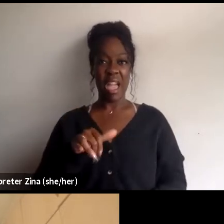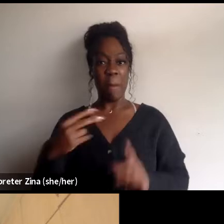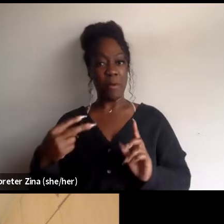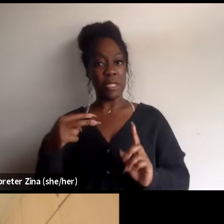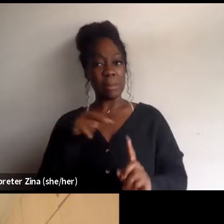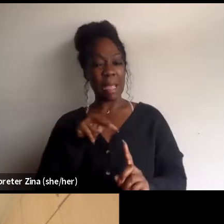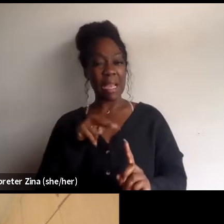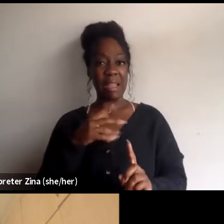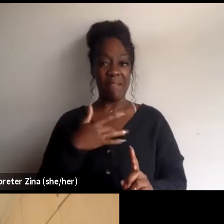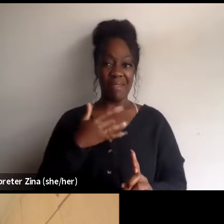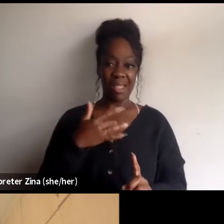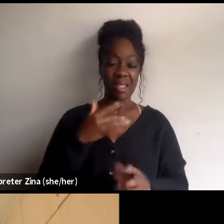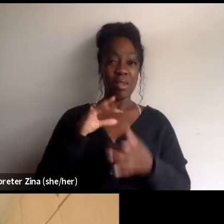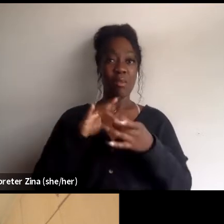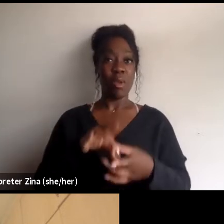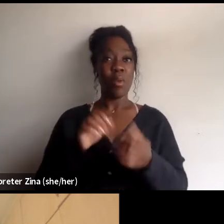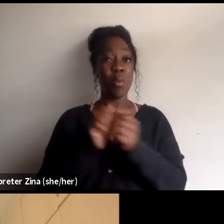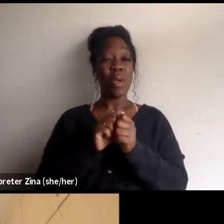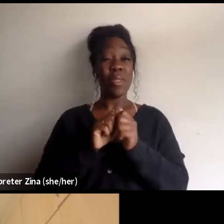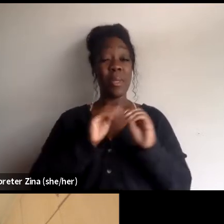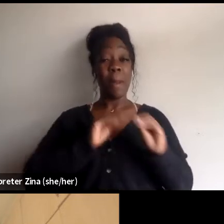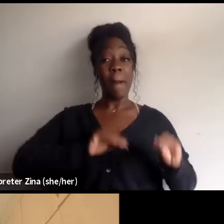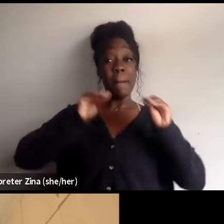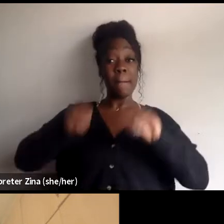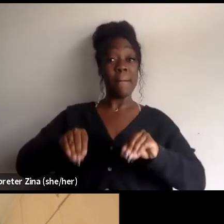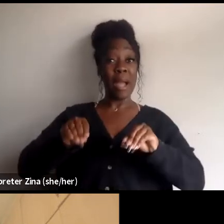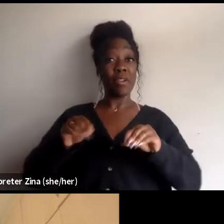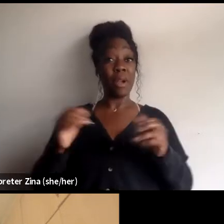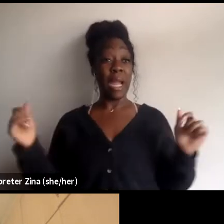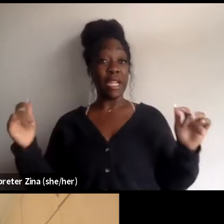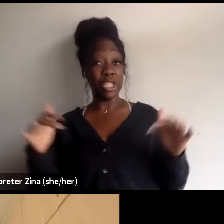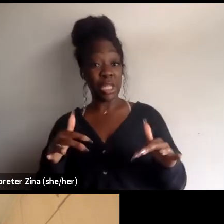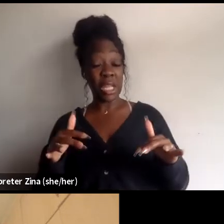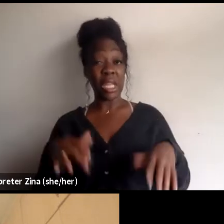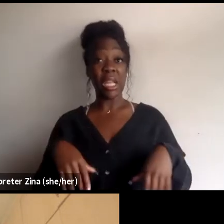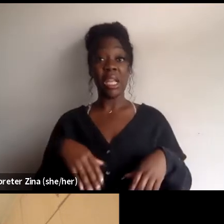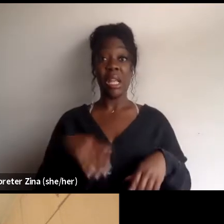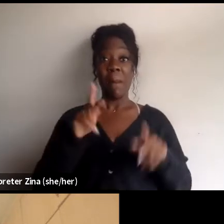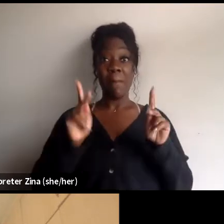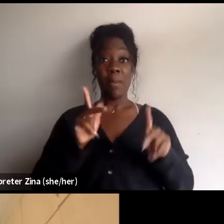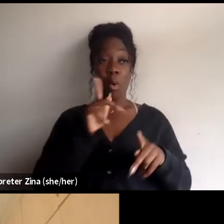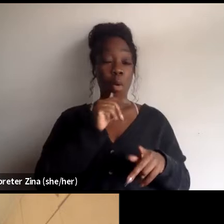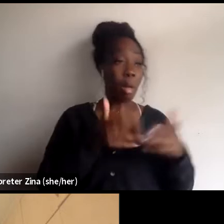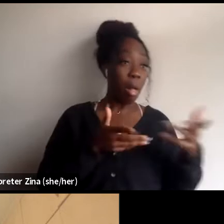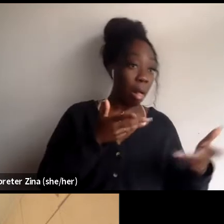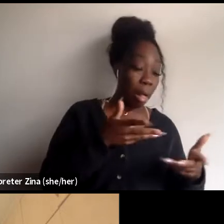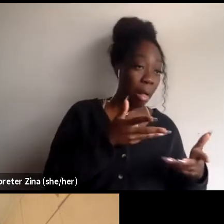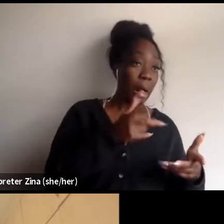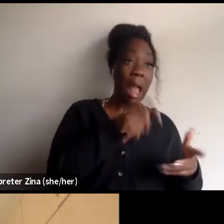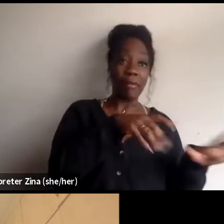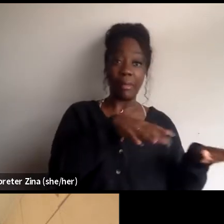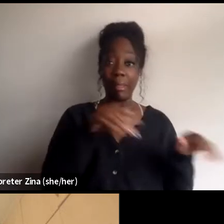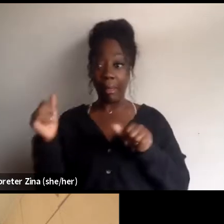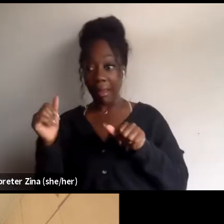is actually quite negative and it's quite toxic. So our organizations tries to find ways to normalize it.